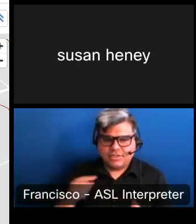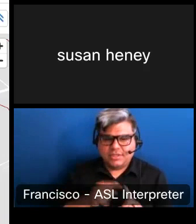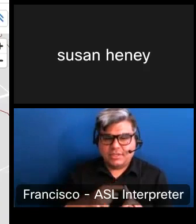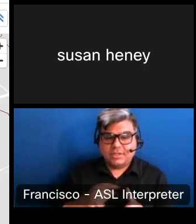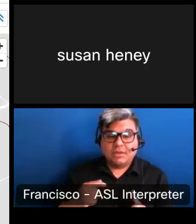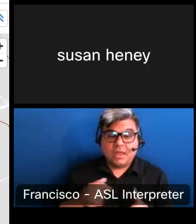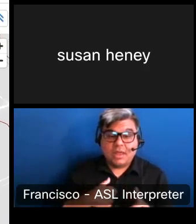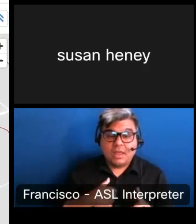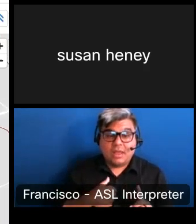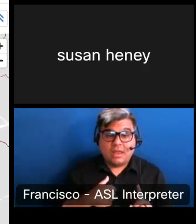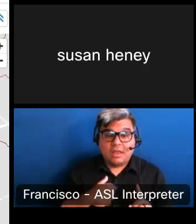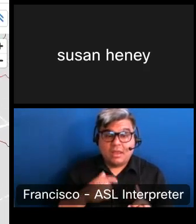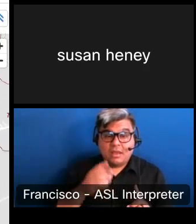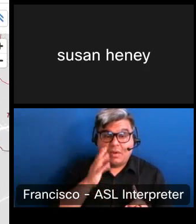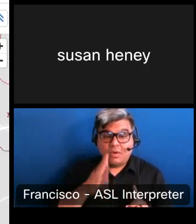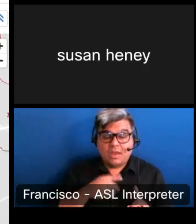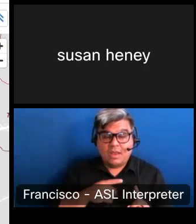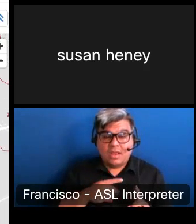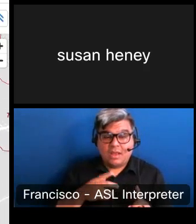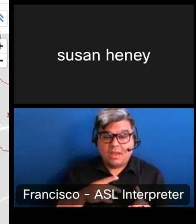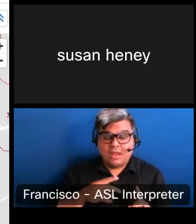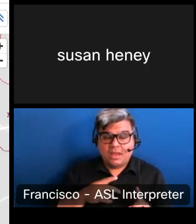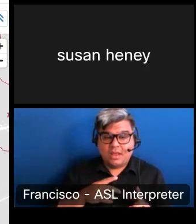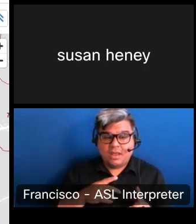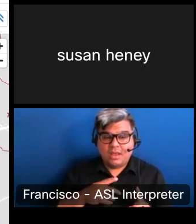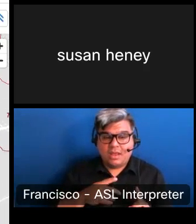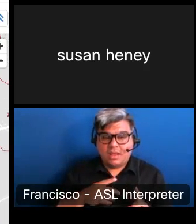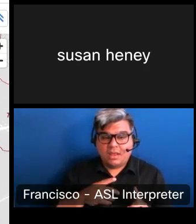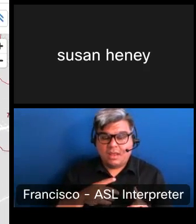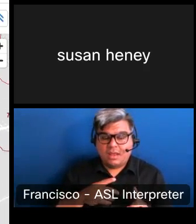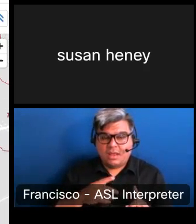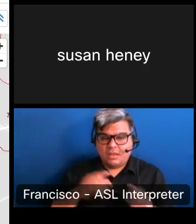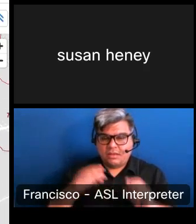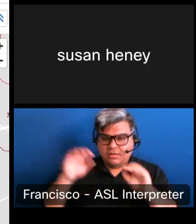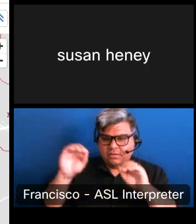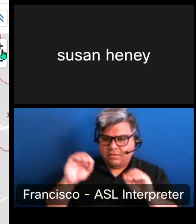pull this down here, and then it's those three census tracts are 16, but let me